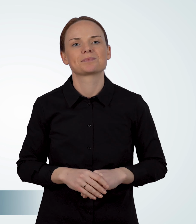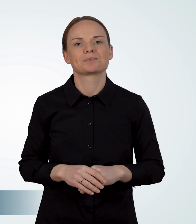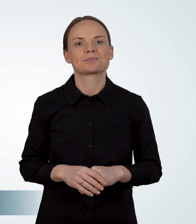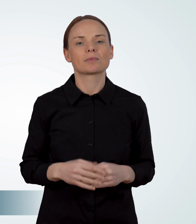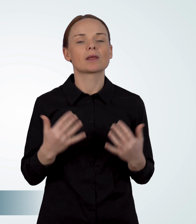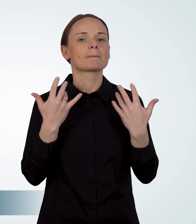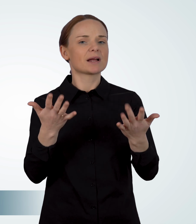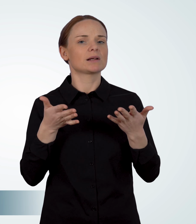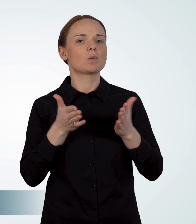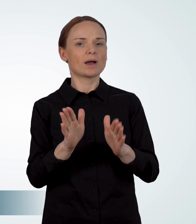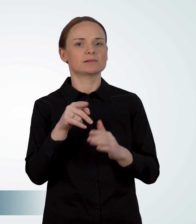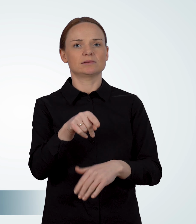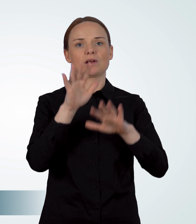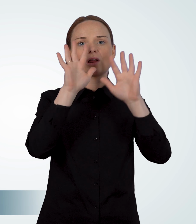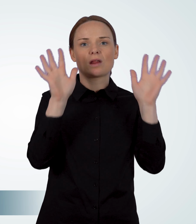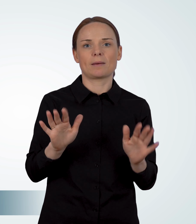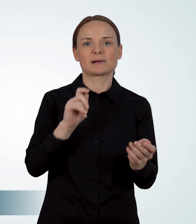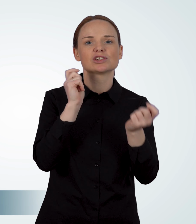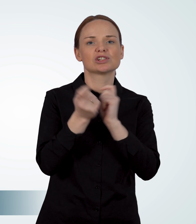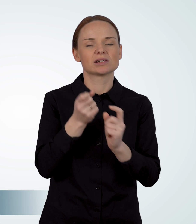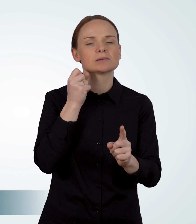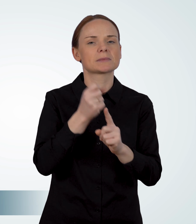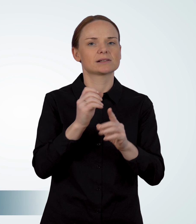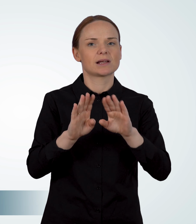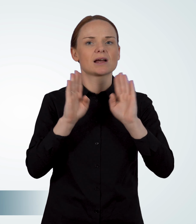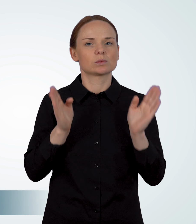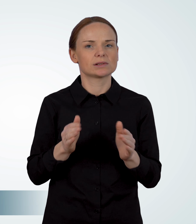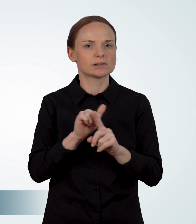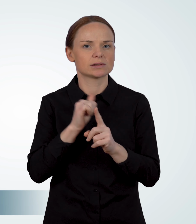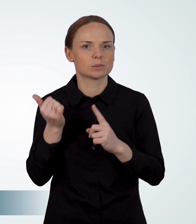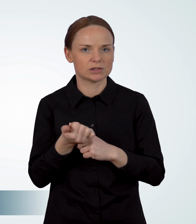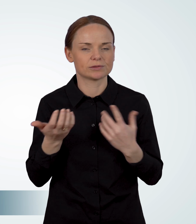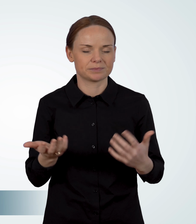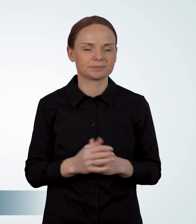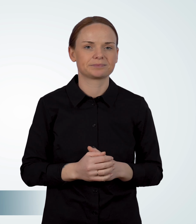Climate change impacts households in many ways, including: